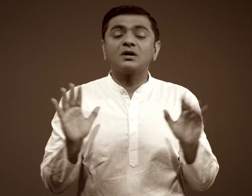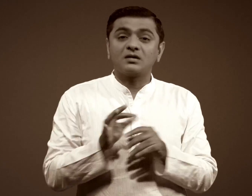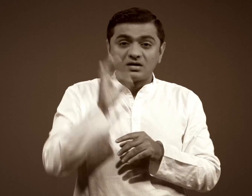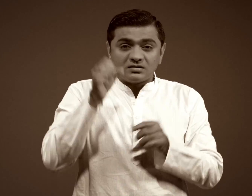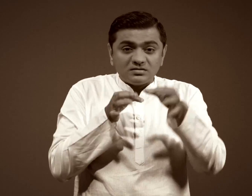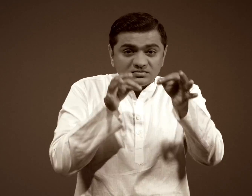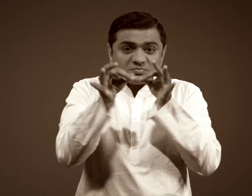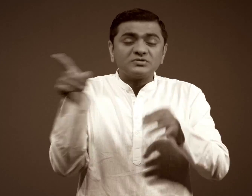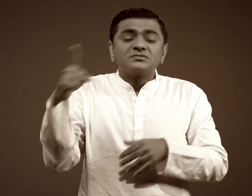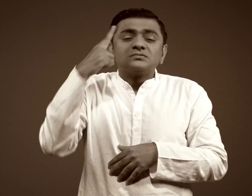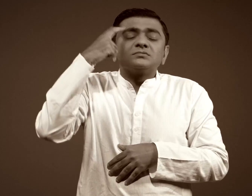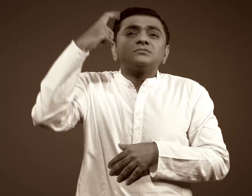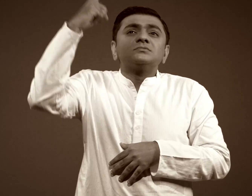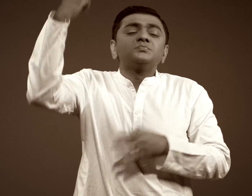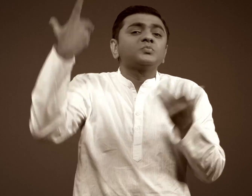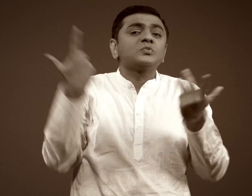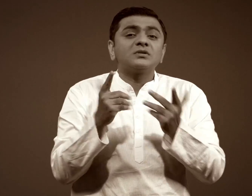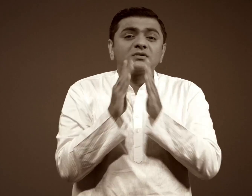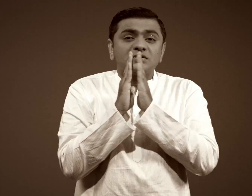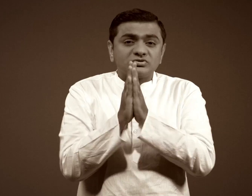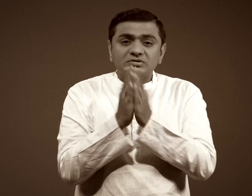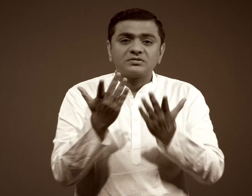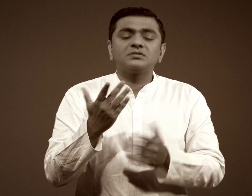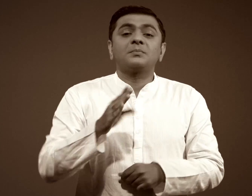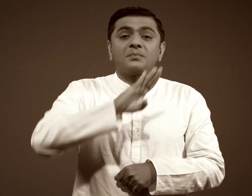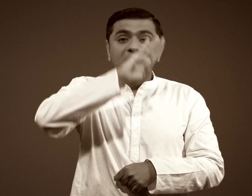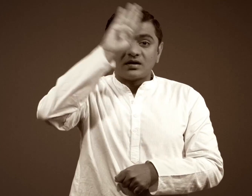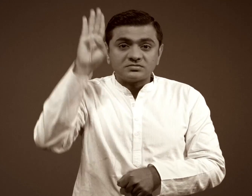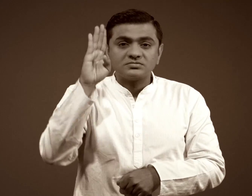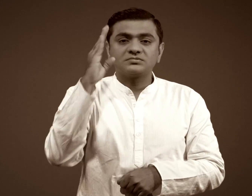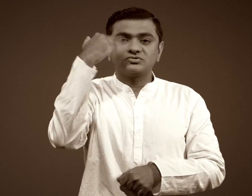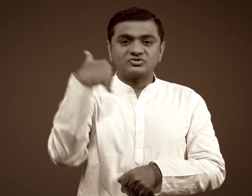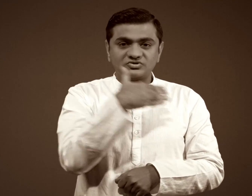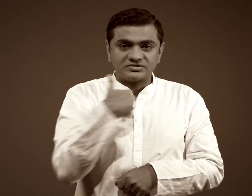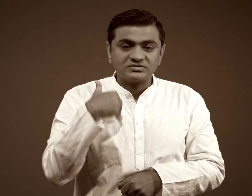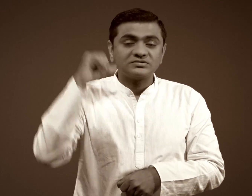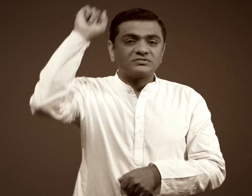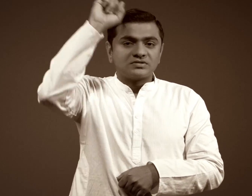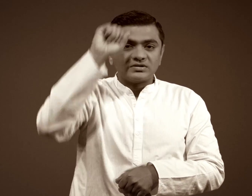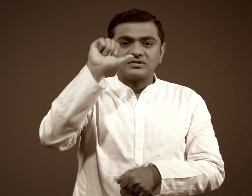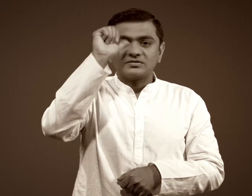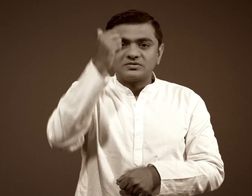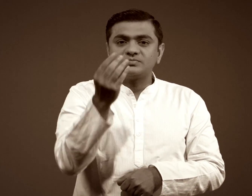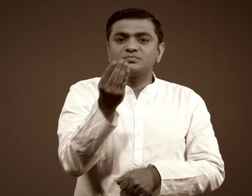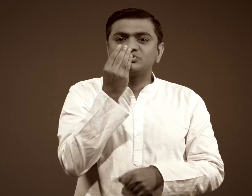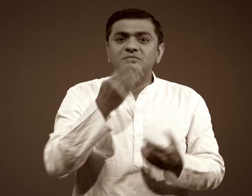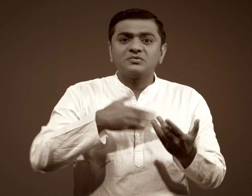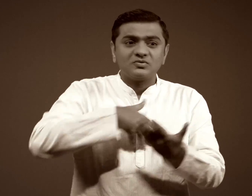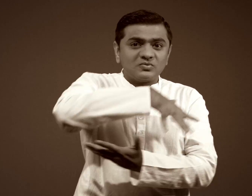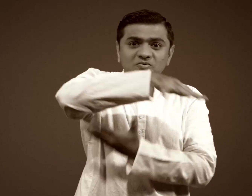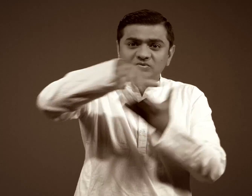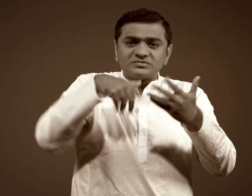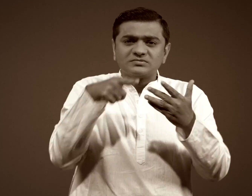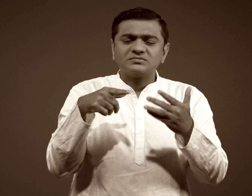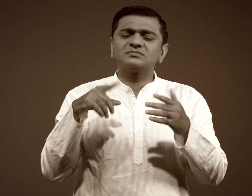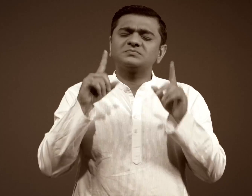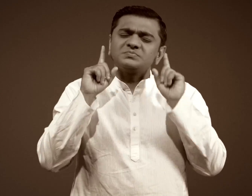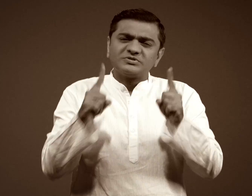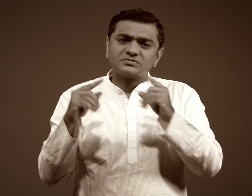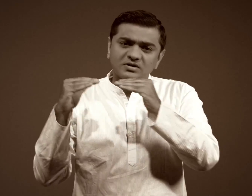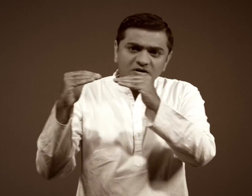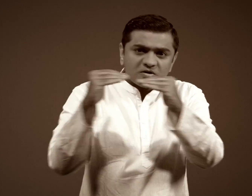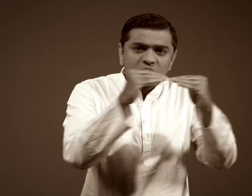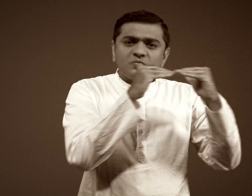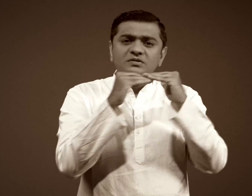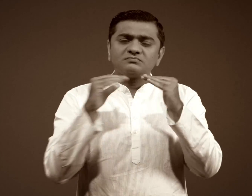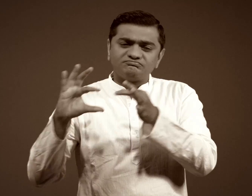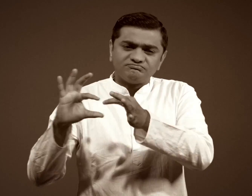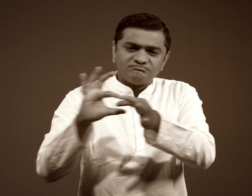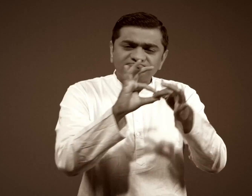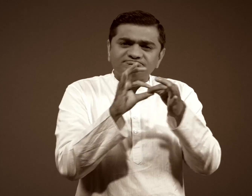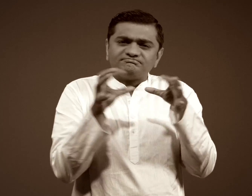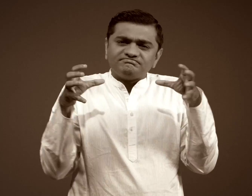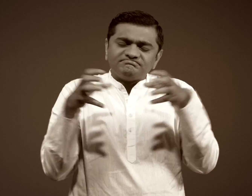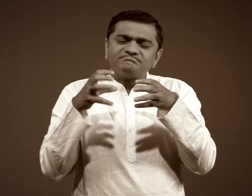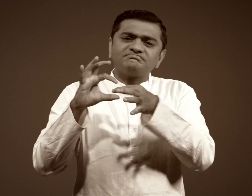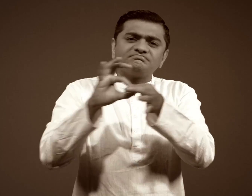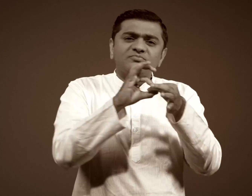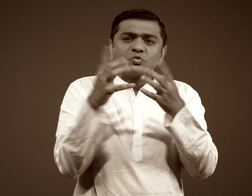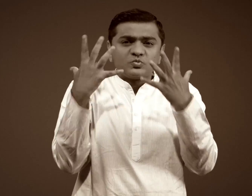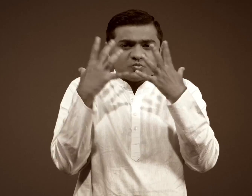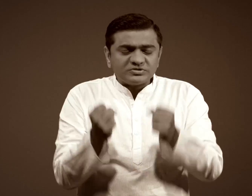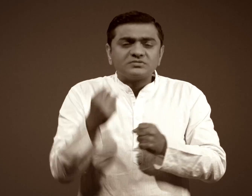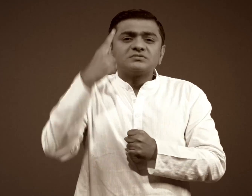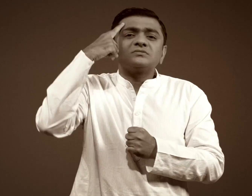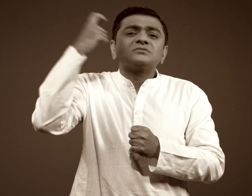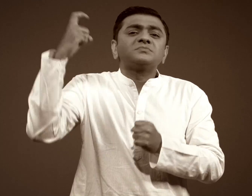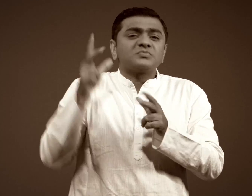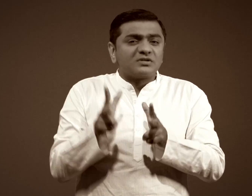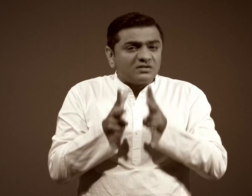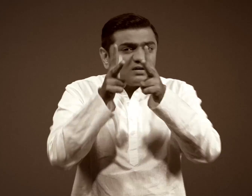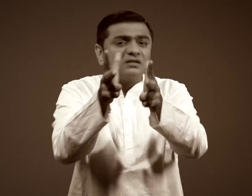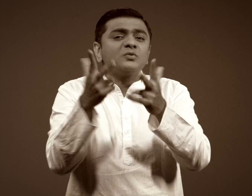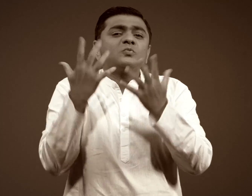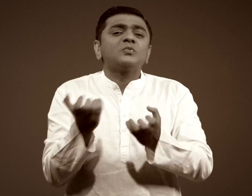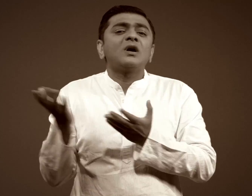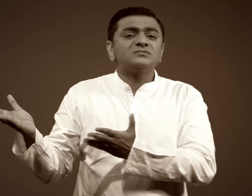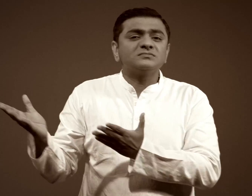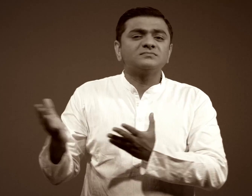His dream was Parsis, Christians, Sikhs, Hindus and Muslims of all India to live together in amity.